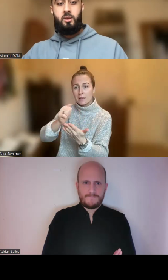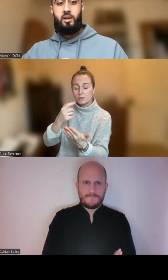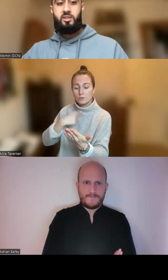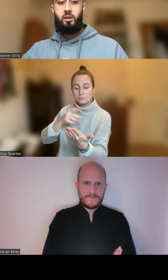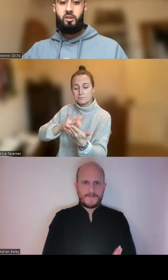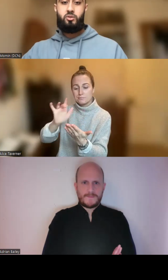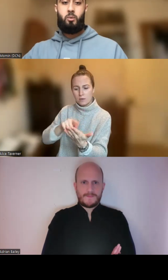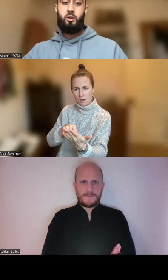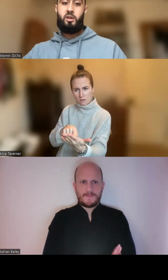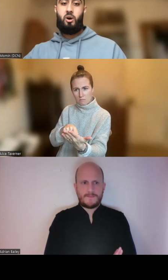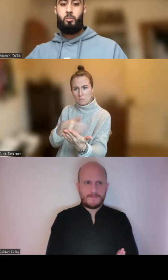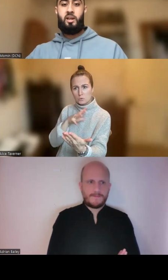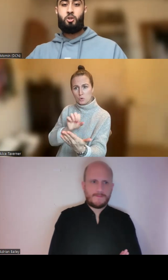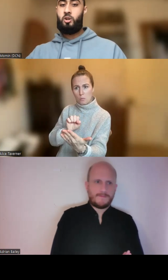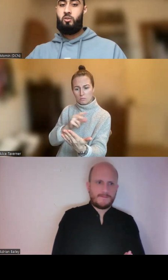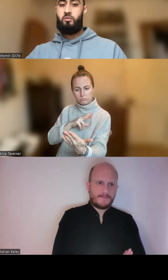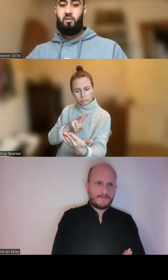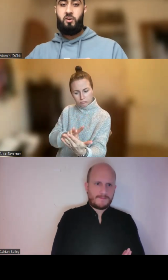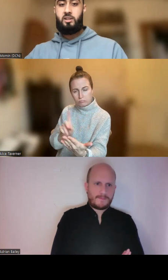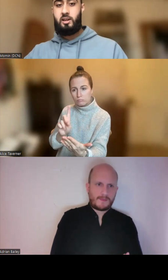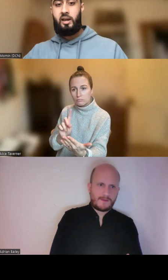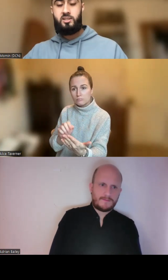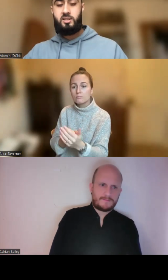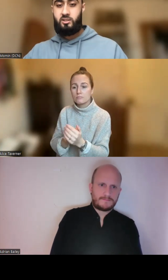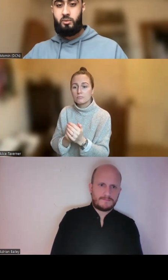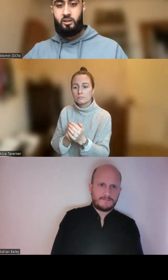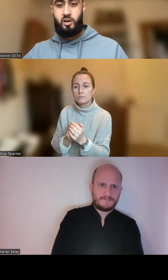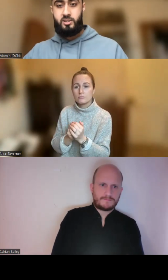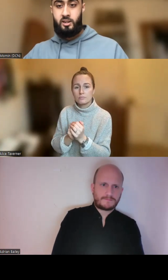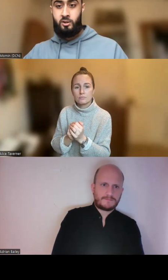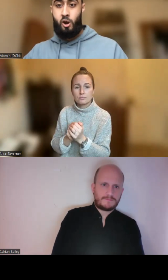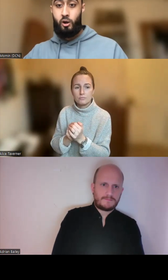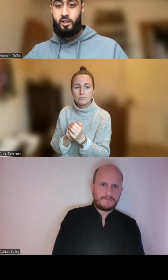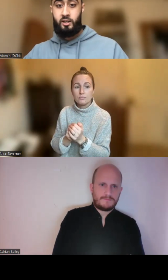The ads that'll make you stop, it'll be a combination of that first line saying something interesting and targeting